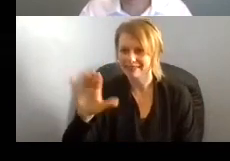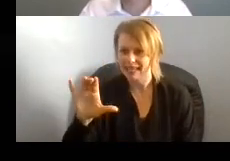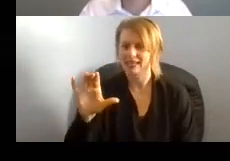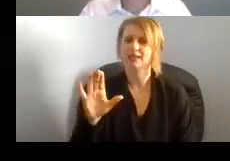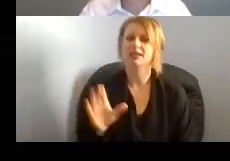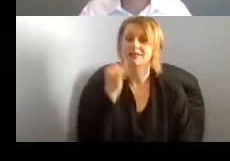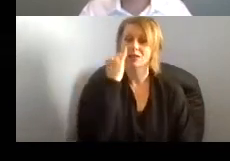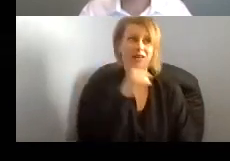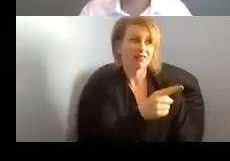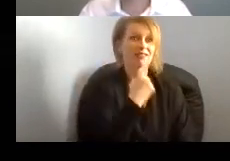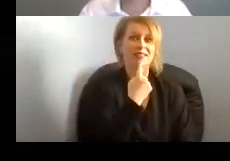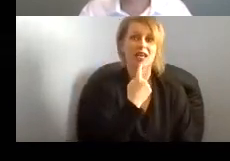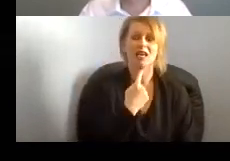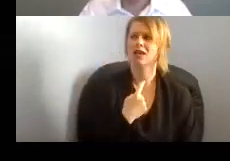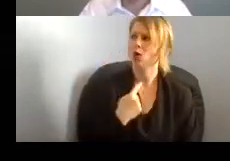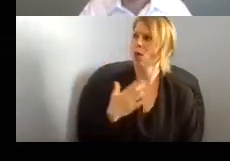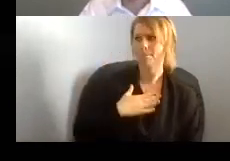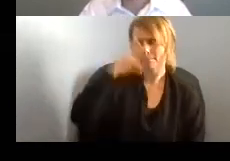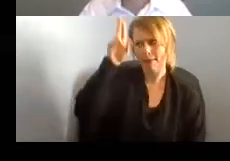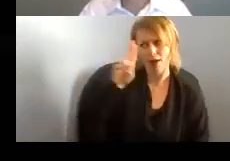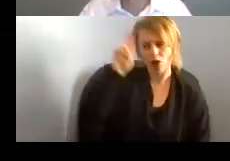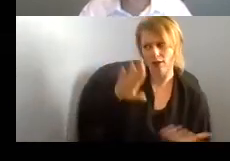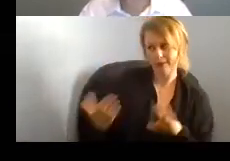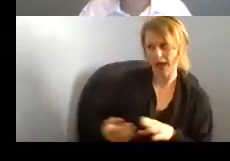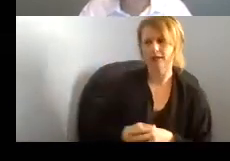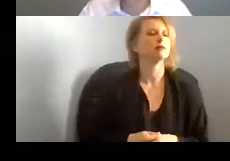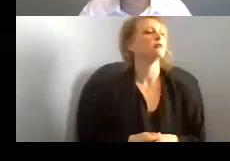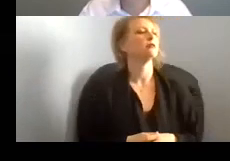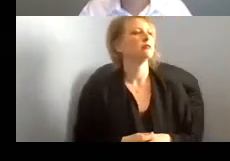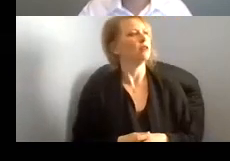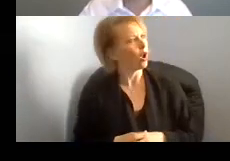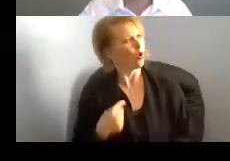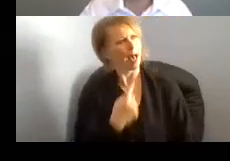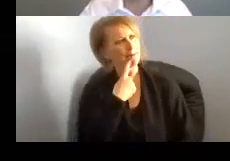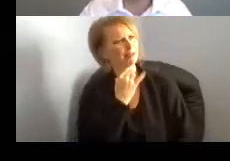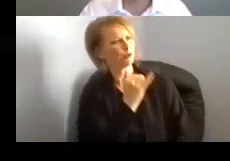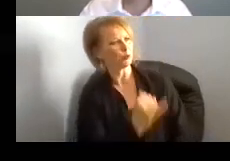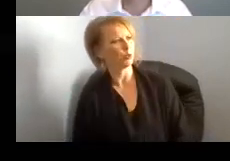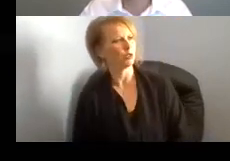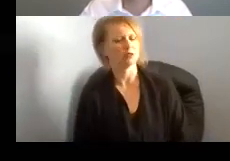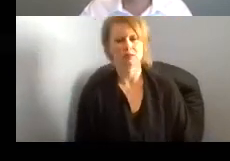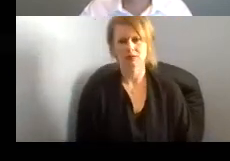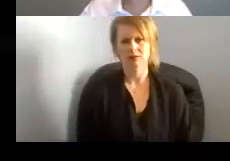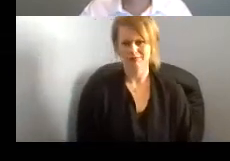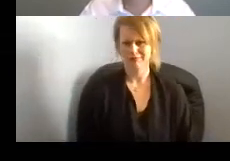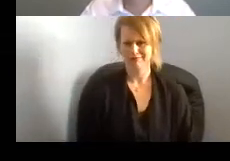don’t turn to him and say, you know, that you miss the uncle too. Because then the child is going to look at you and say, did you ever meet him?